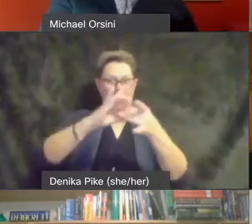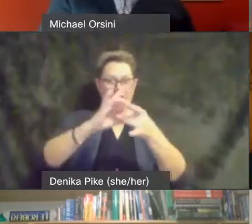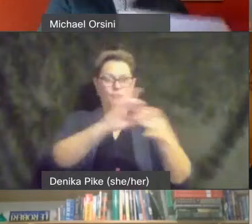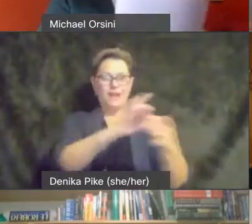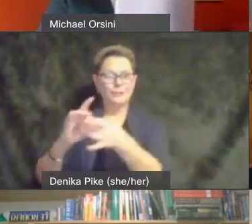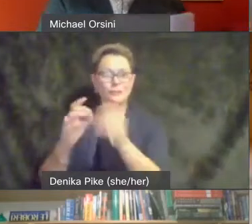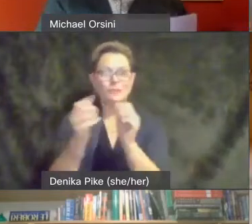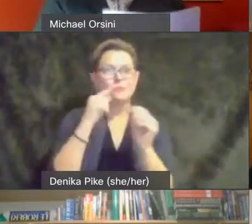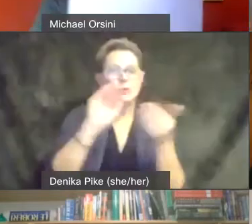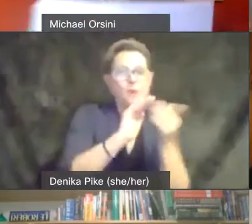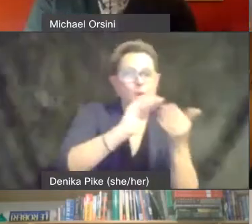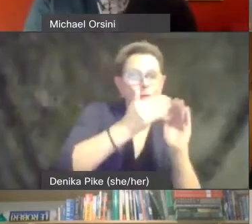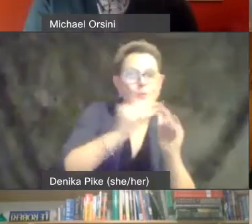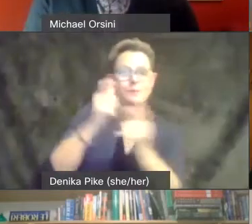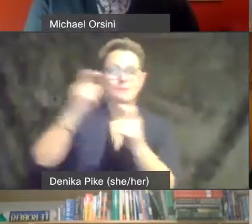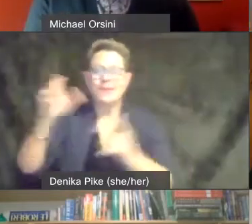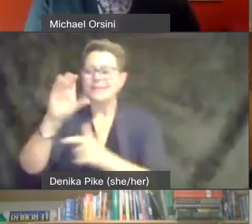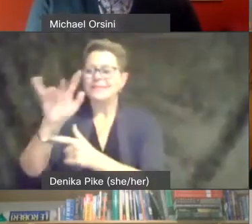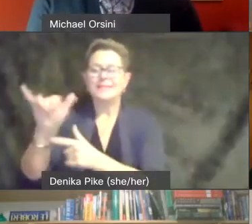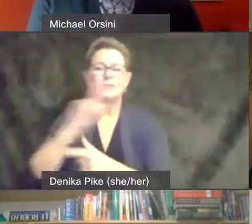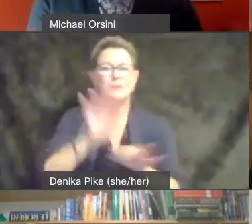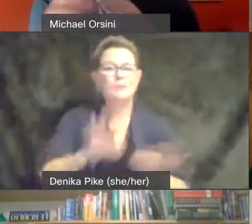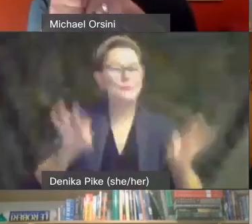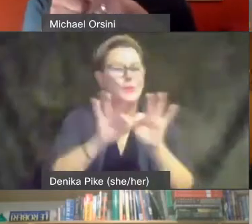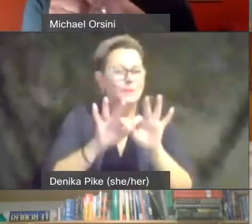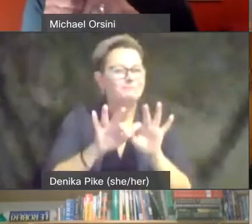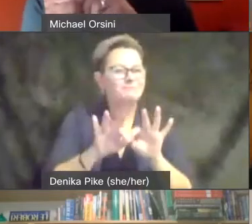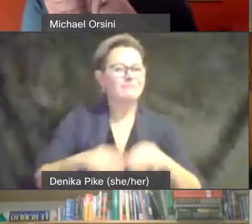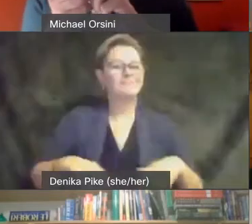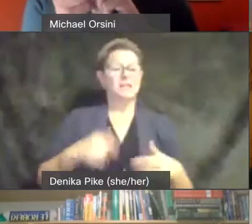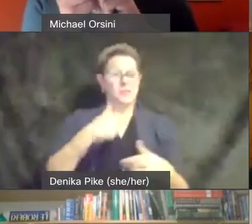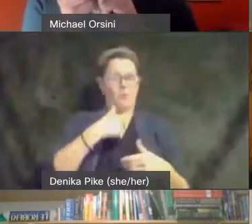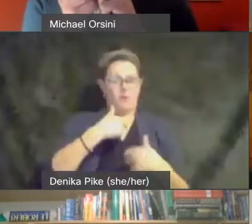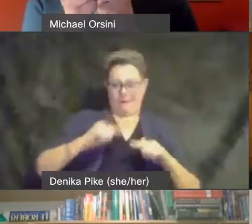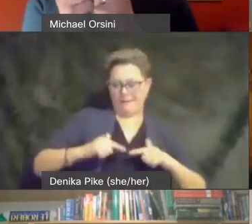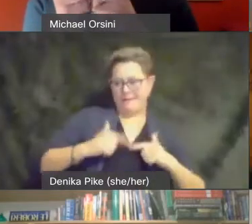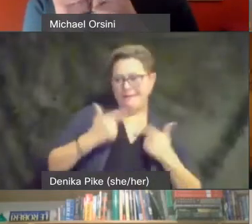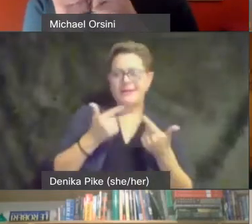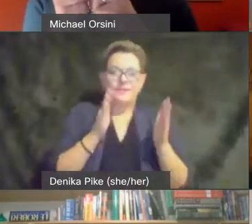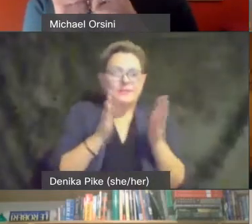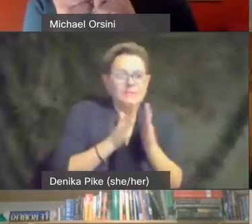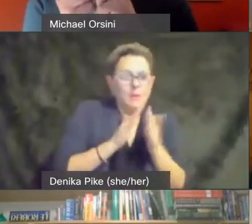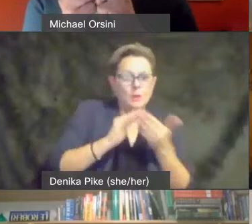And early in this pandemic, as someone who lives really works really but also has a seasonal property on a 1st nation.